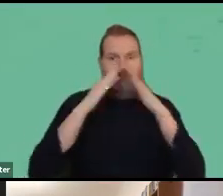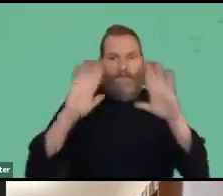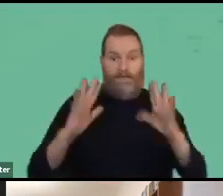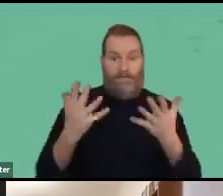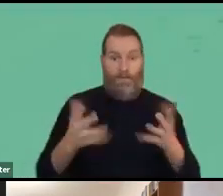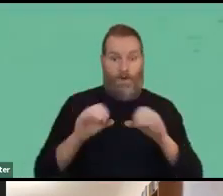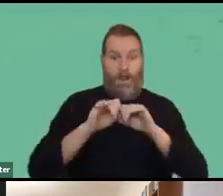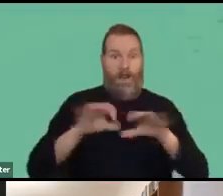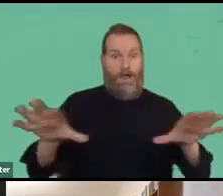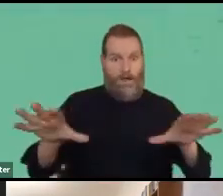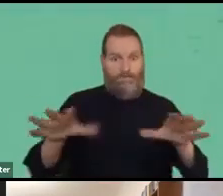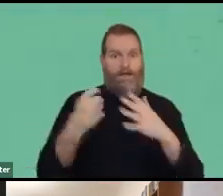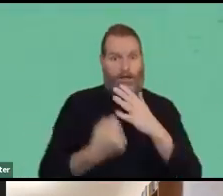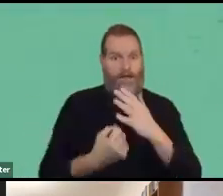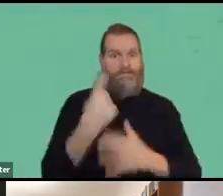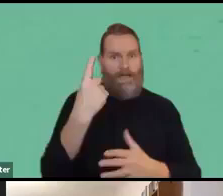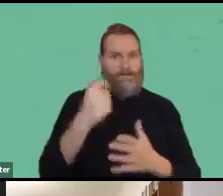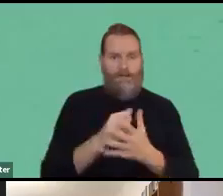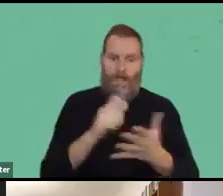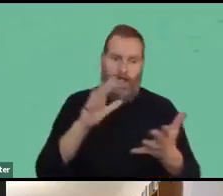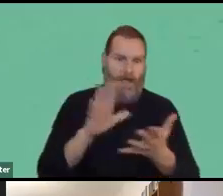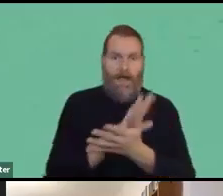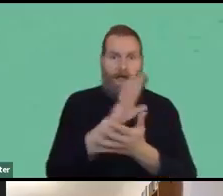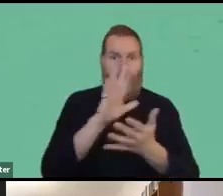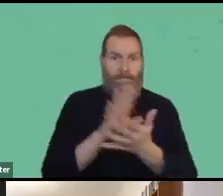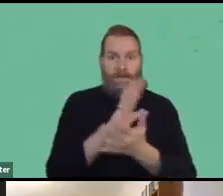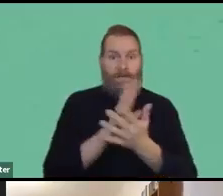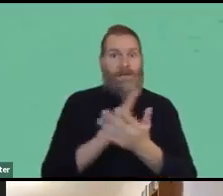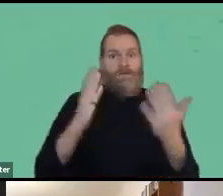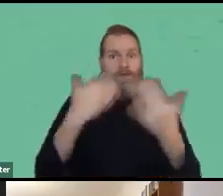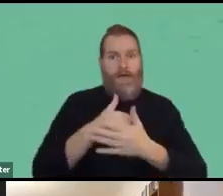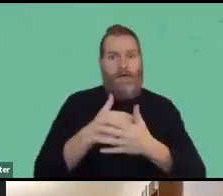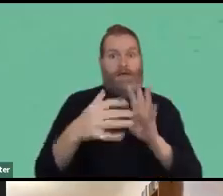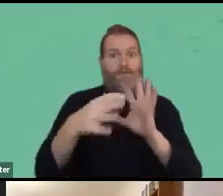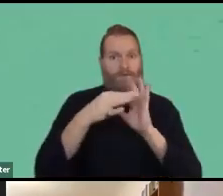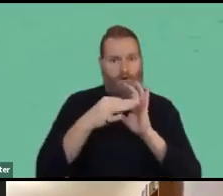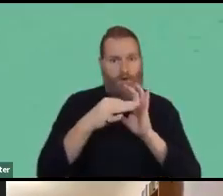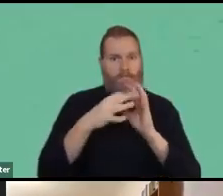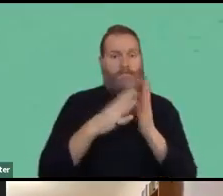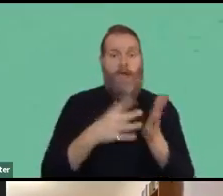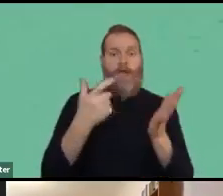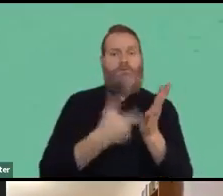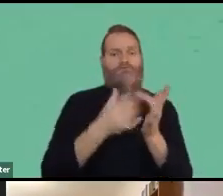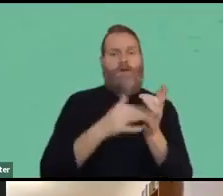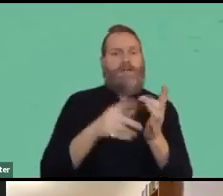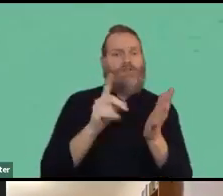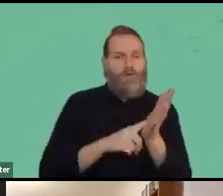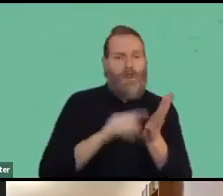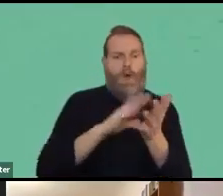delighted tonight to be joined by Rachel Hopkins MP and Mark Serwotka our general secretary